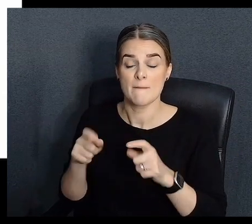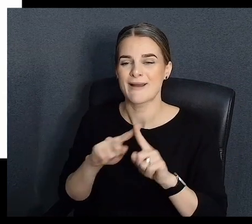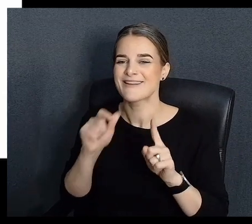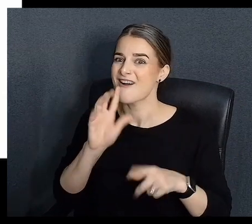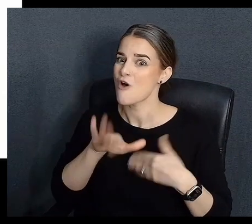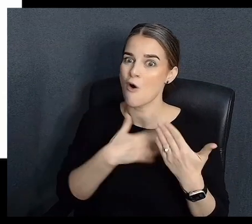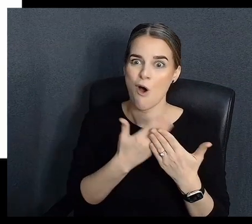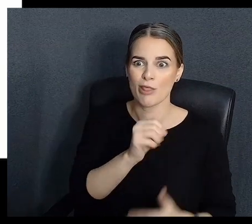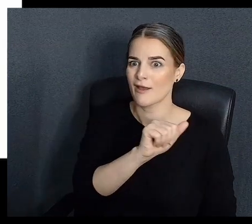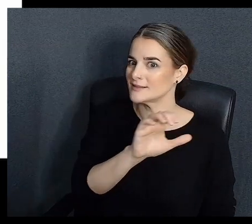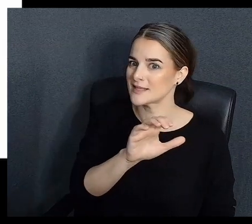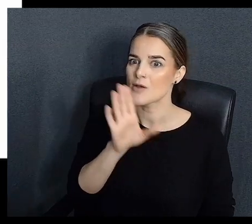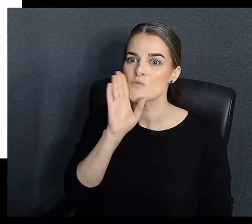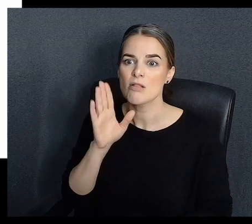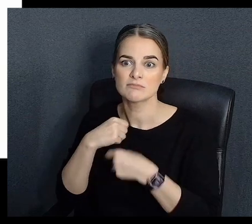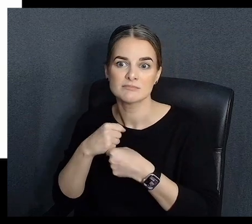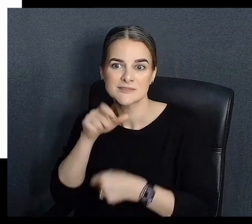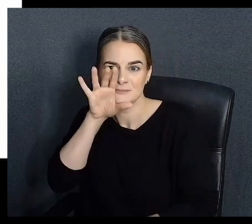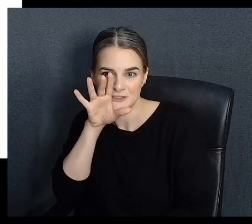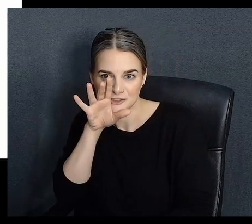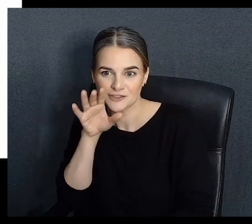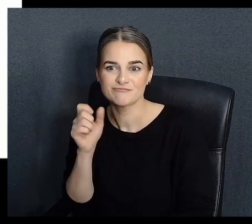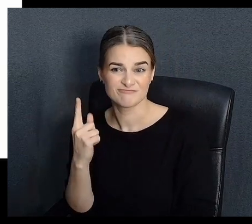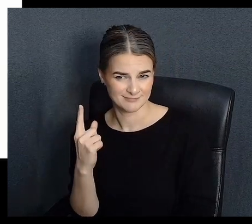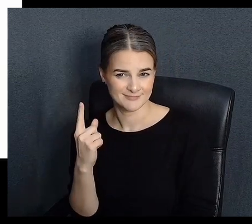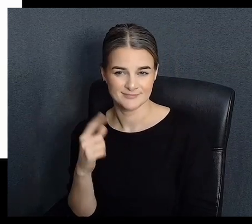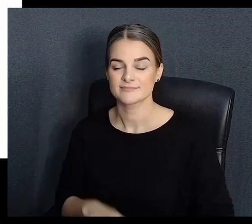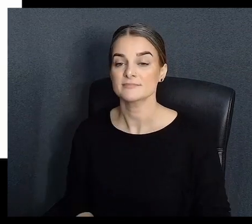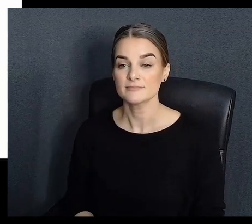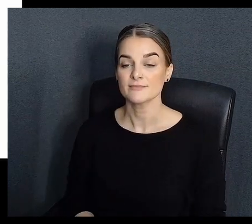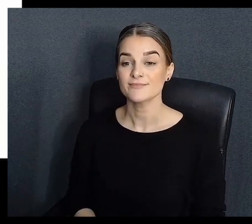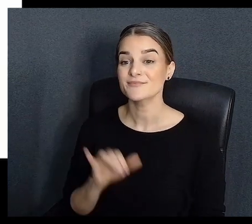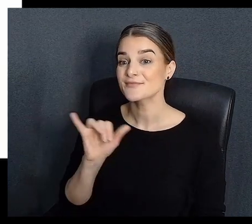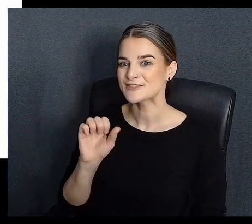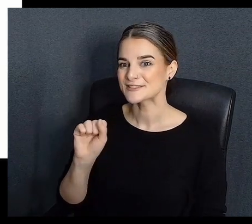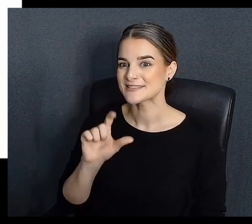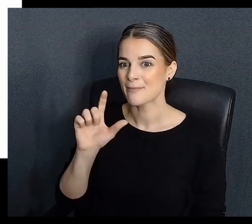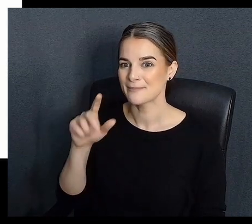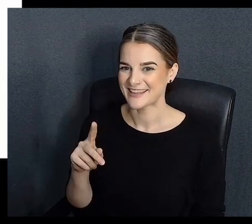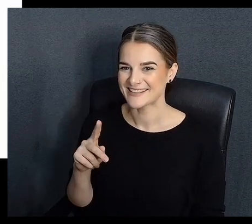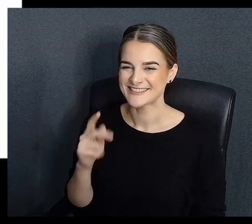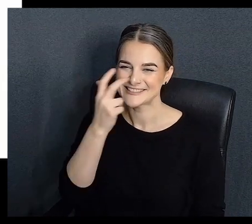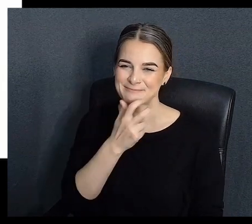is a speech-generating device. And then also, SLP, that stands for speech language pathologist,